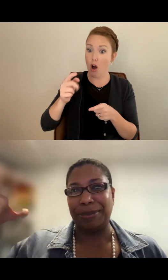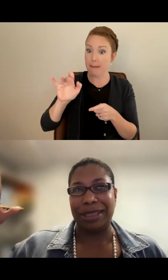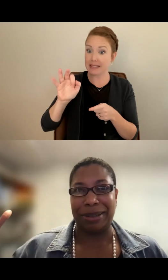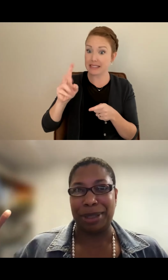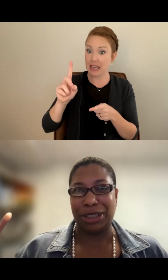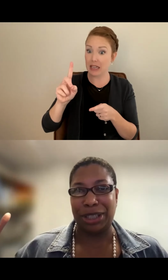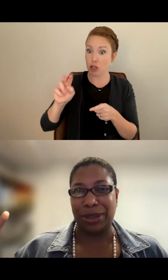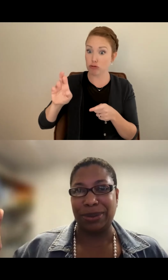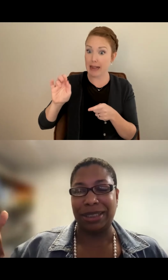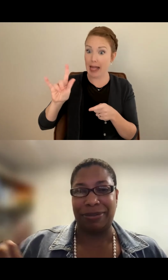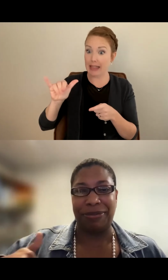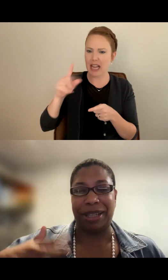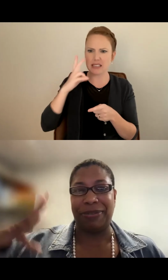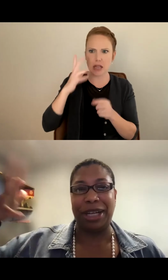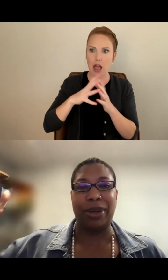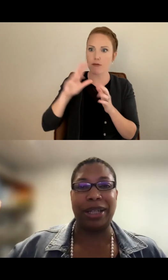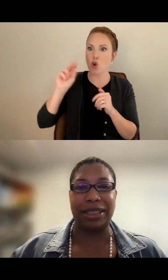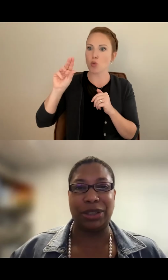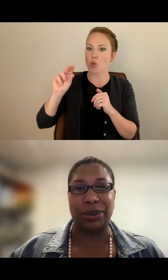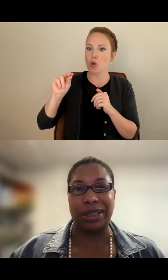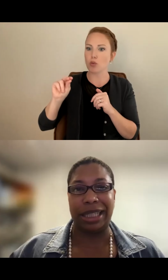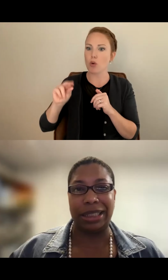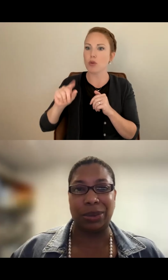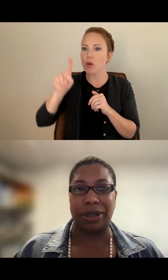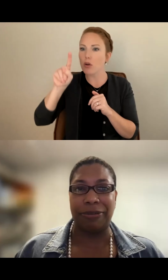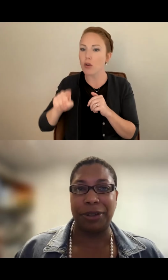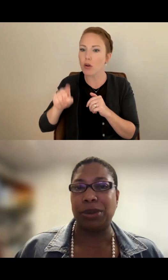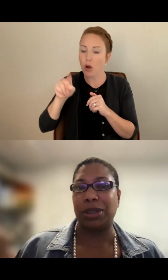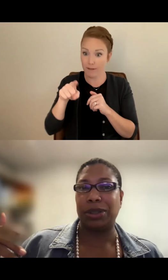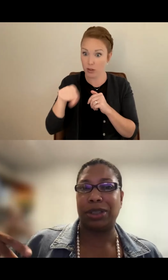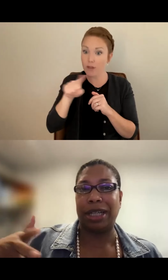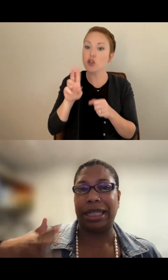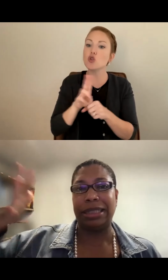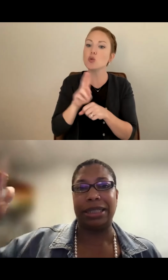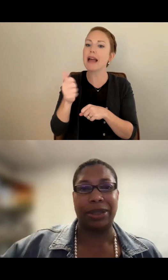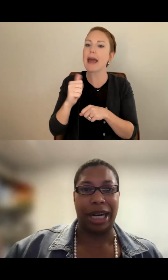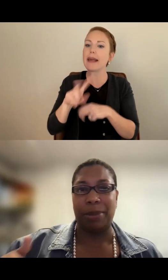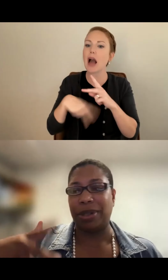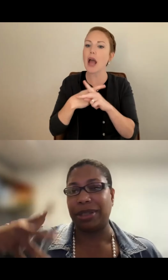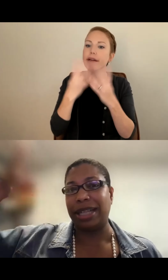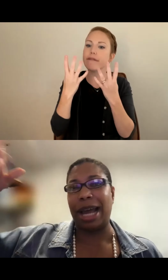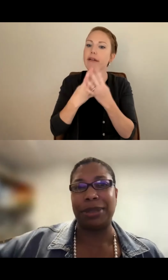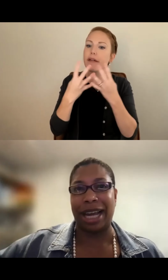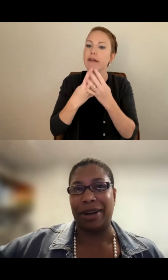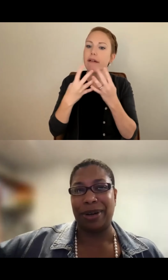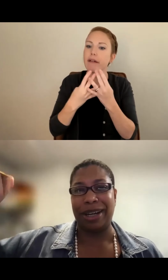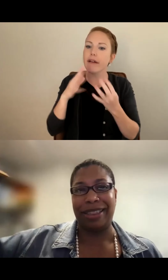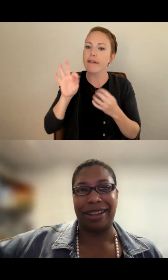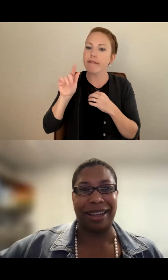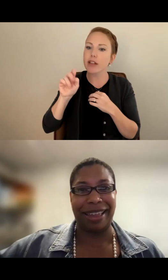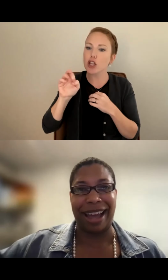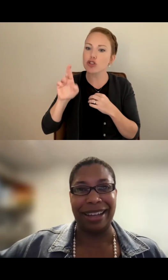I'm seeing a bunch of nos. If anyone has used filters on Instagram or Snapchat or anything like that?